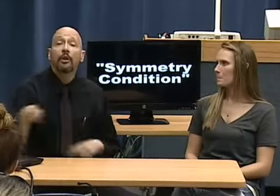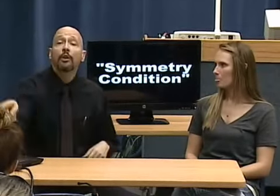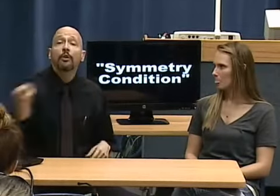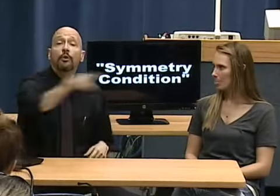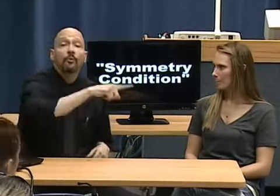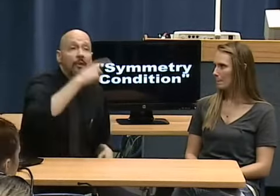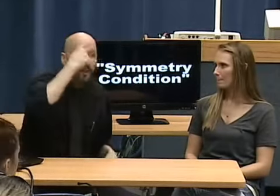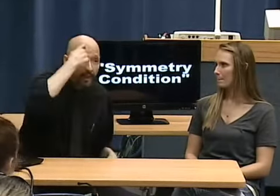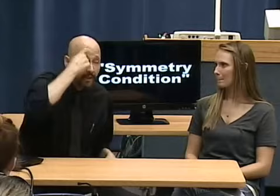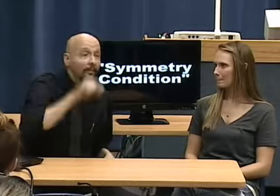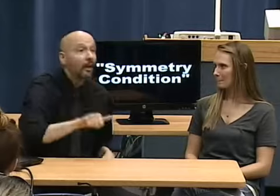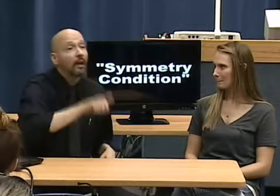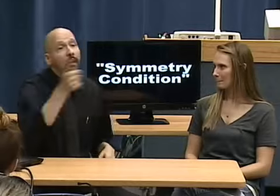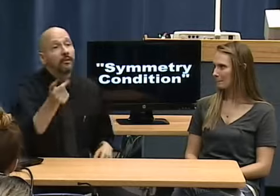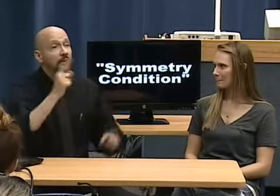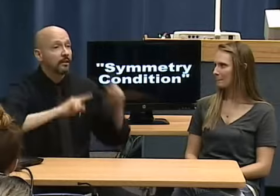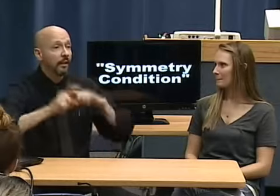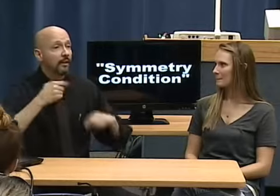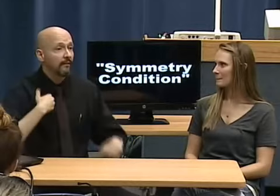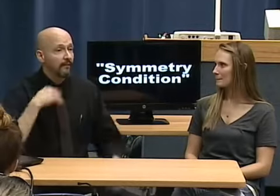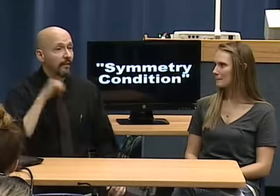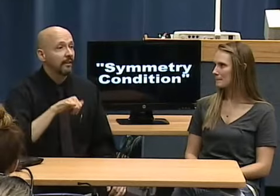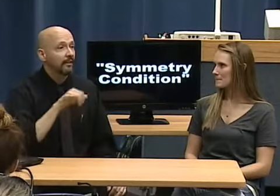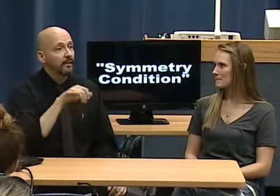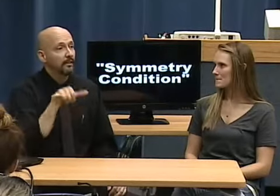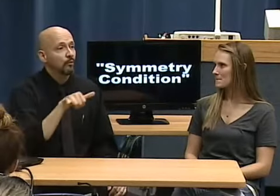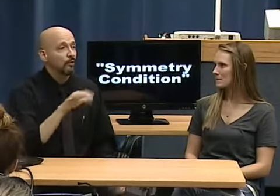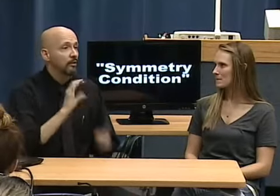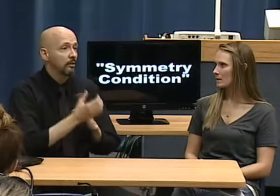Can you guys think of other signs that have symmetry condition?